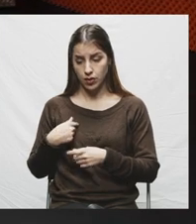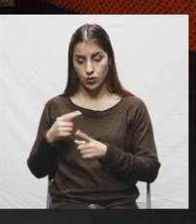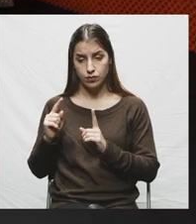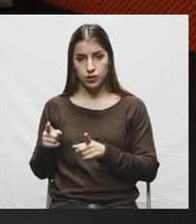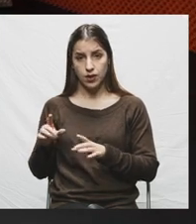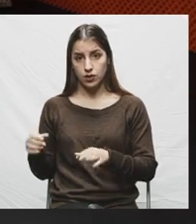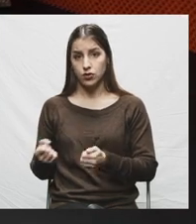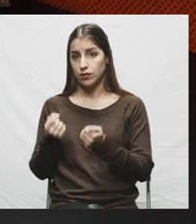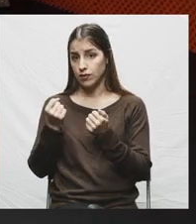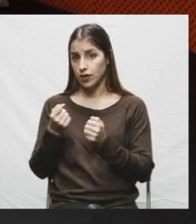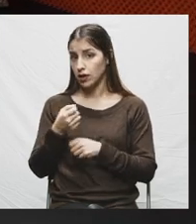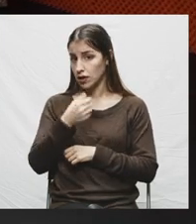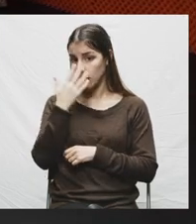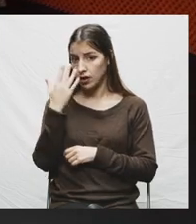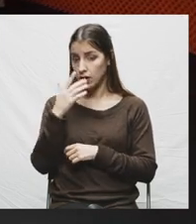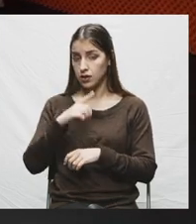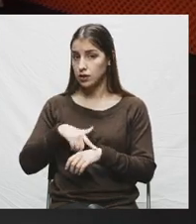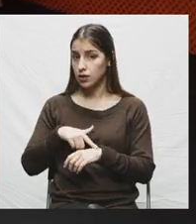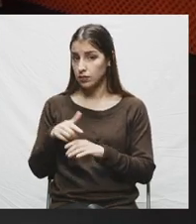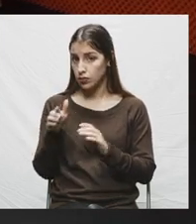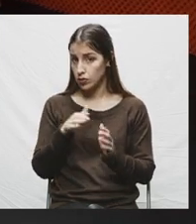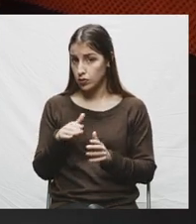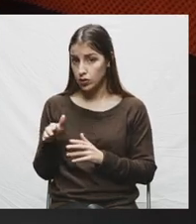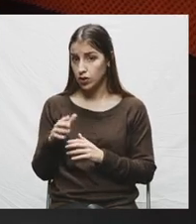so I could survive in the first days… times.